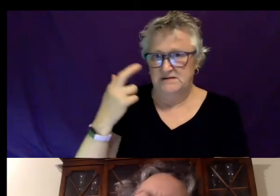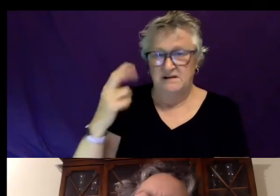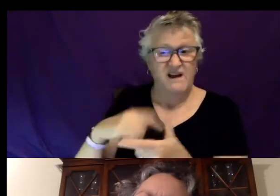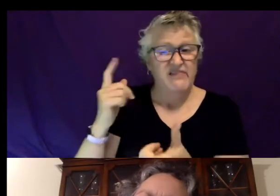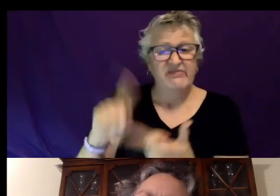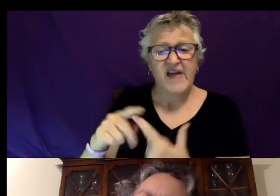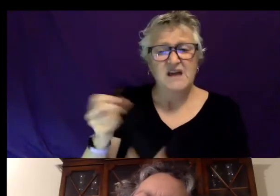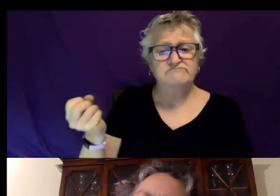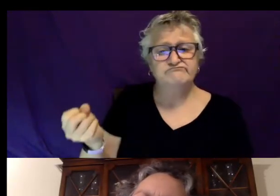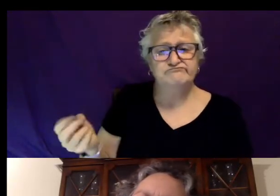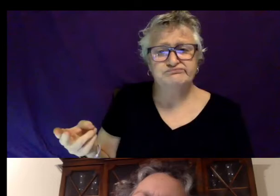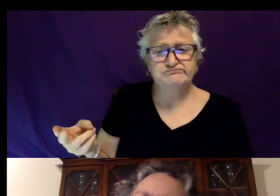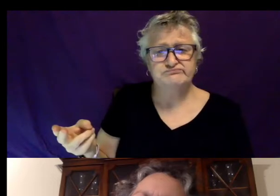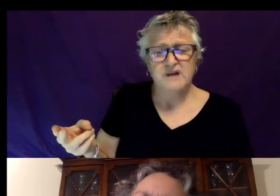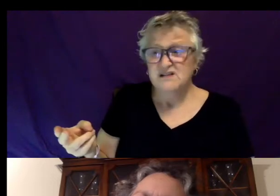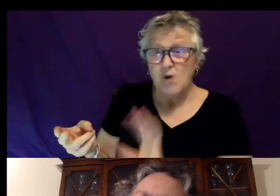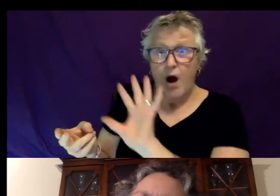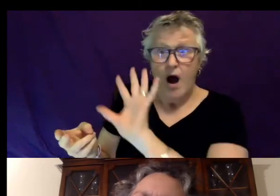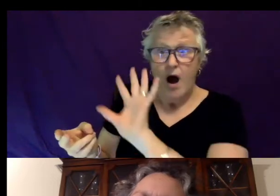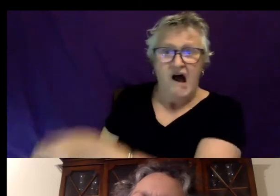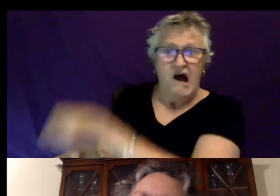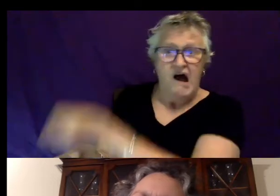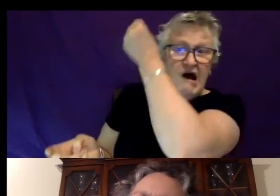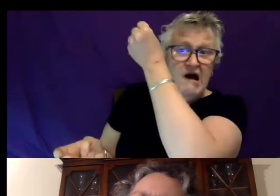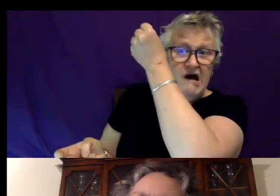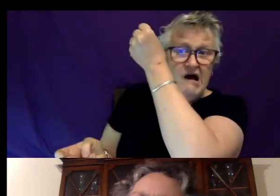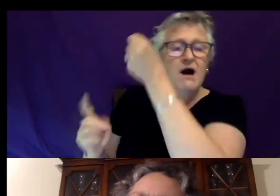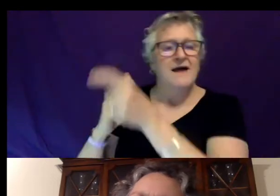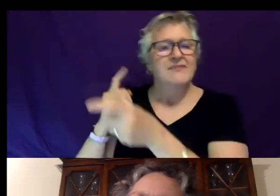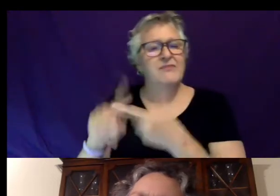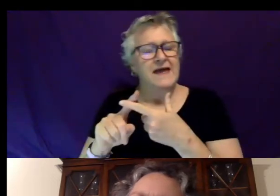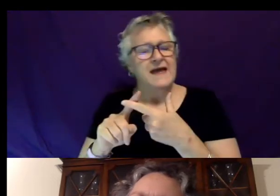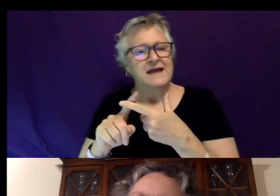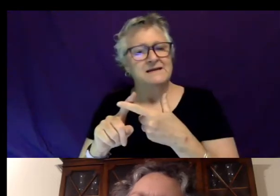So it's a bit of a hunt that goes into finding the right pieces.